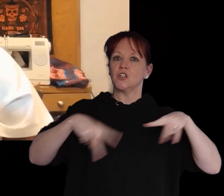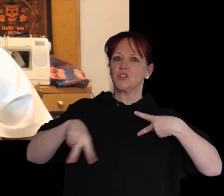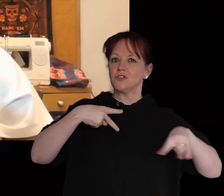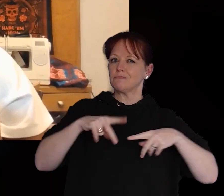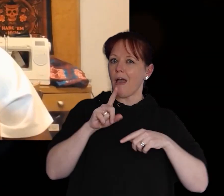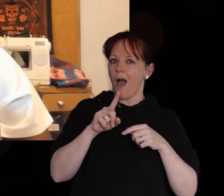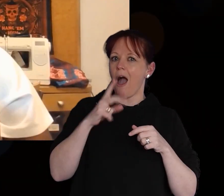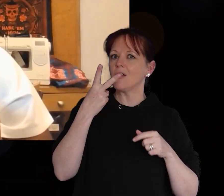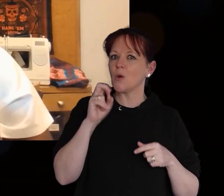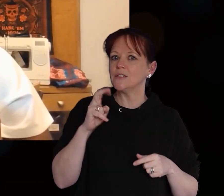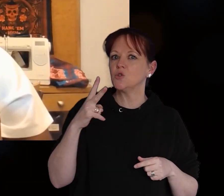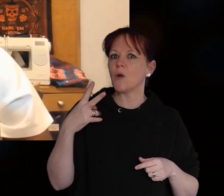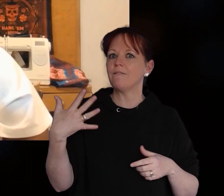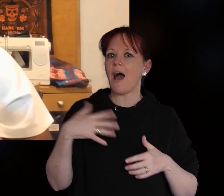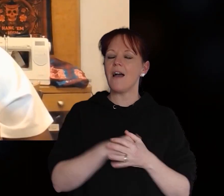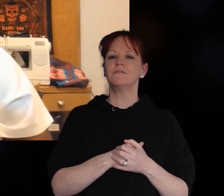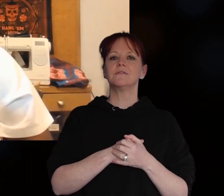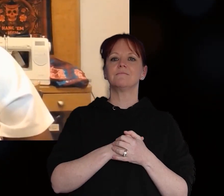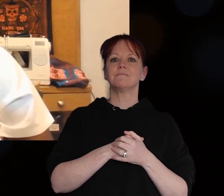This year's winner of Best Representation is...